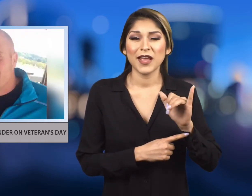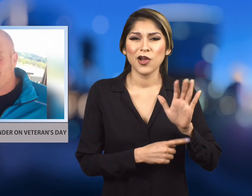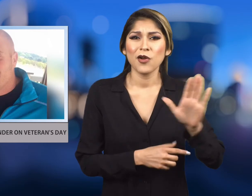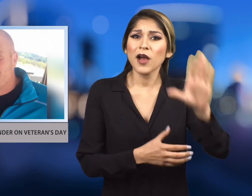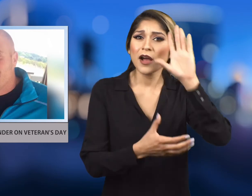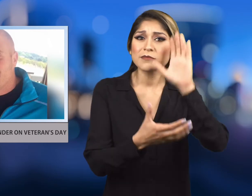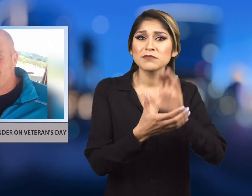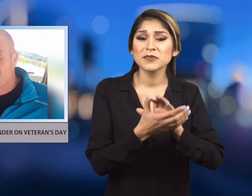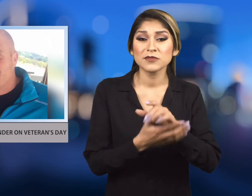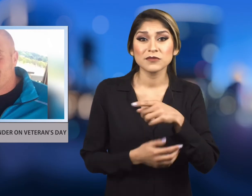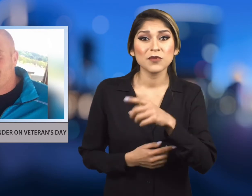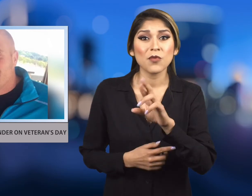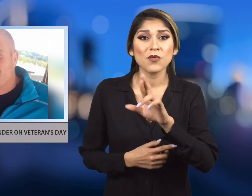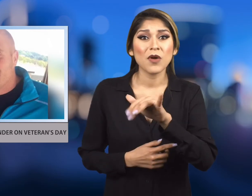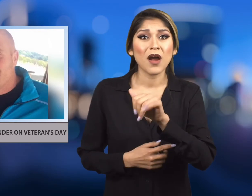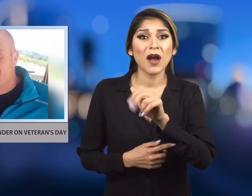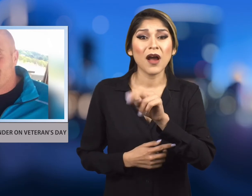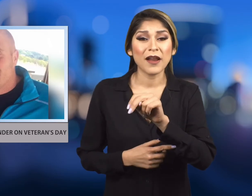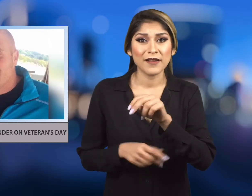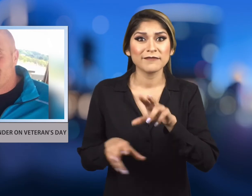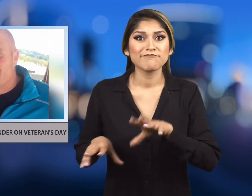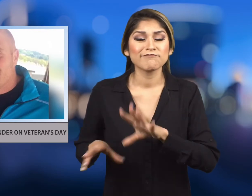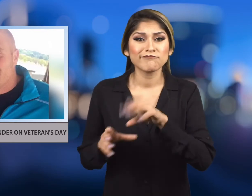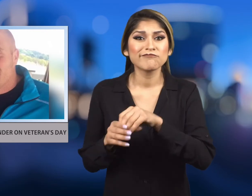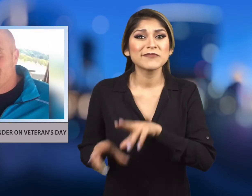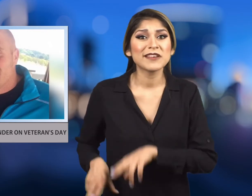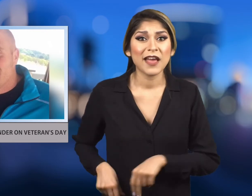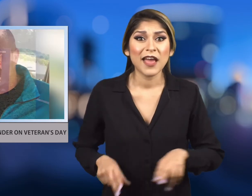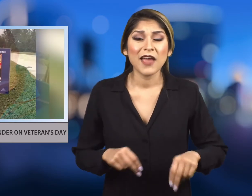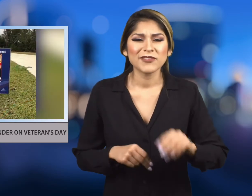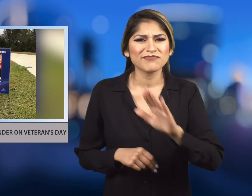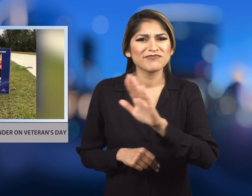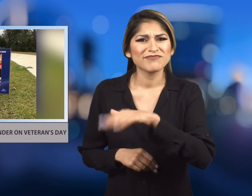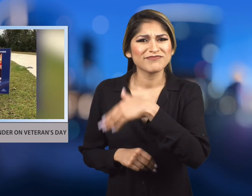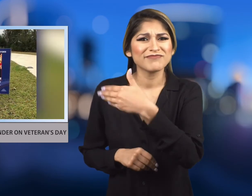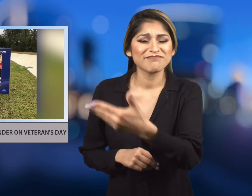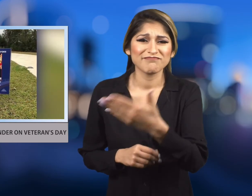Ryan was in the Navy. He died in a